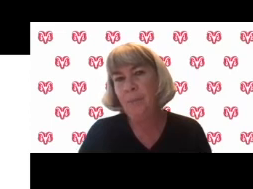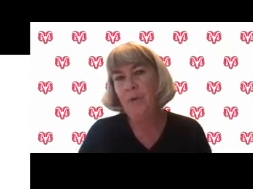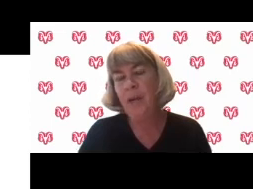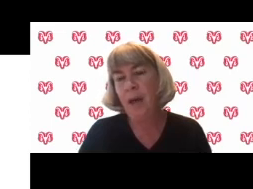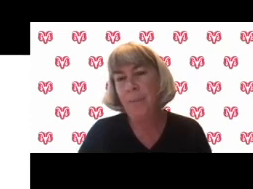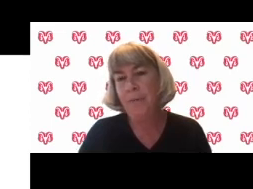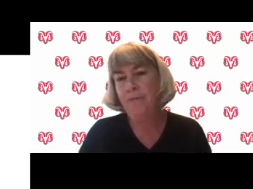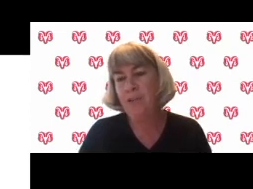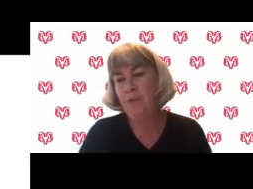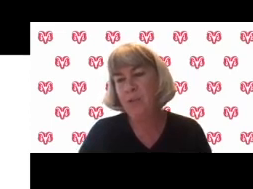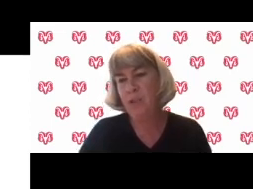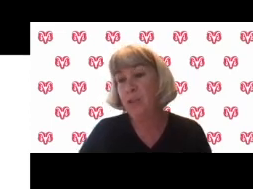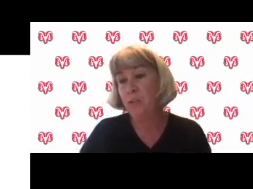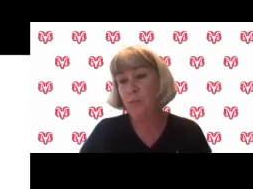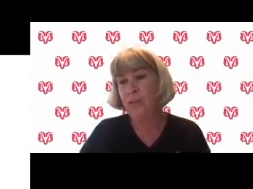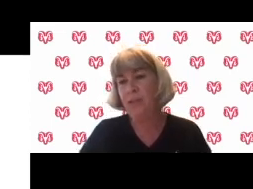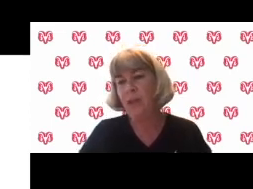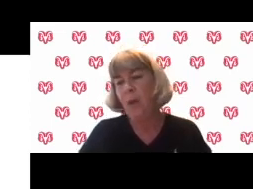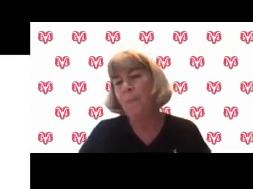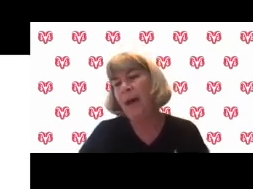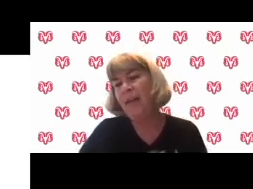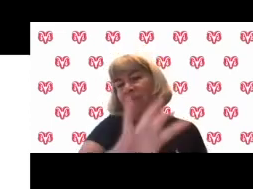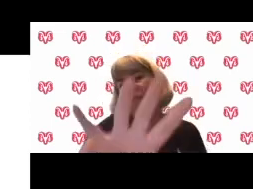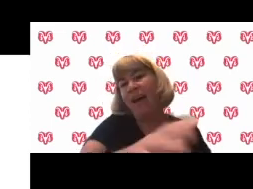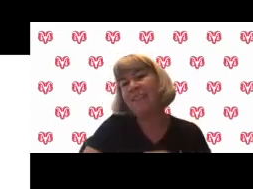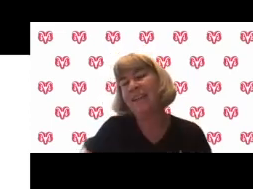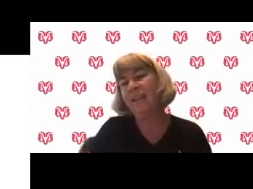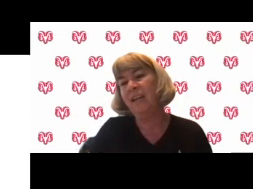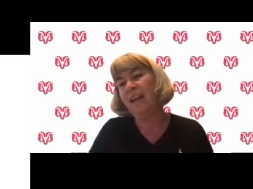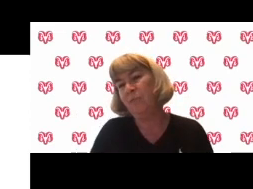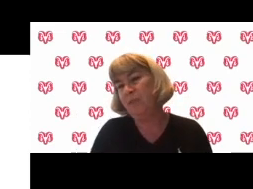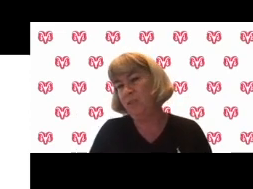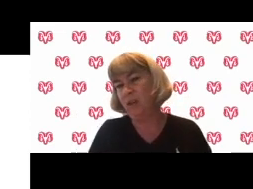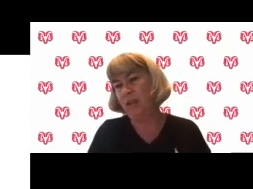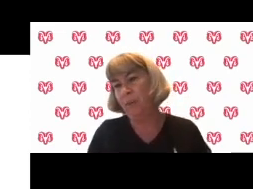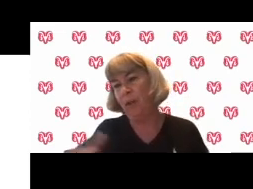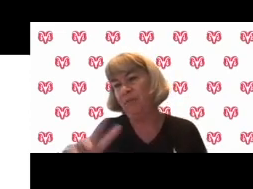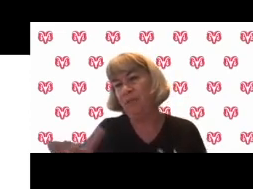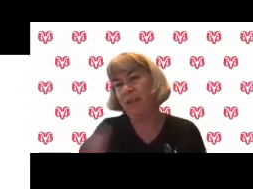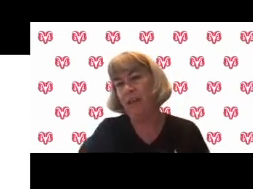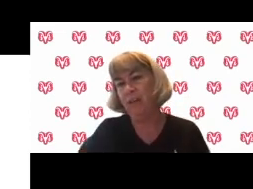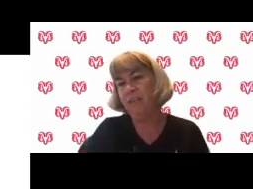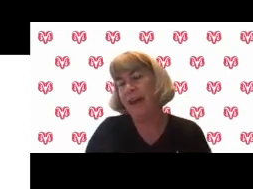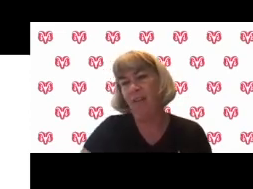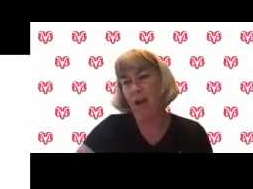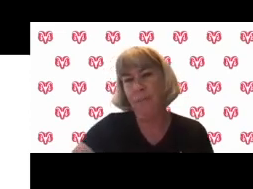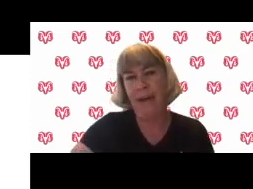put up for you to read, but that's kind of kind of be the starting point for their dialog back